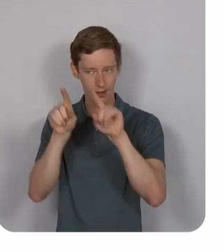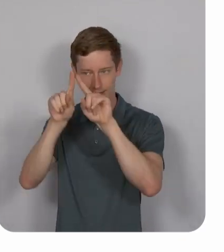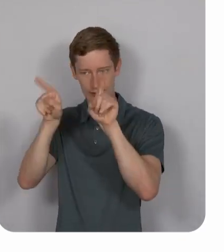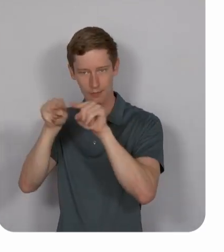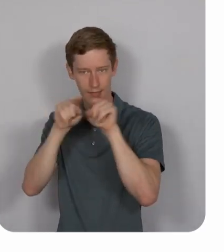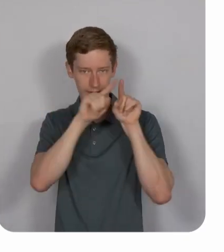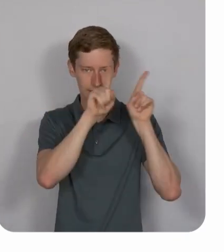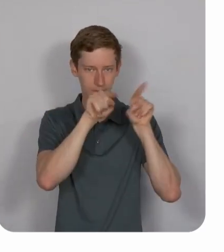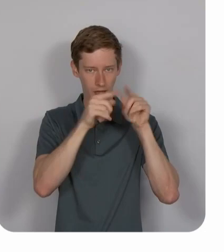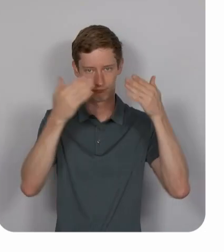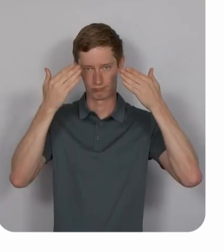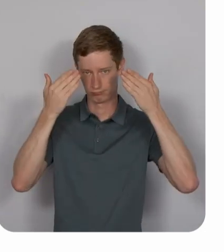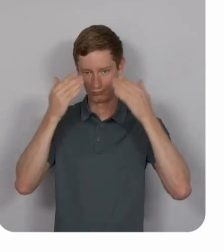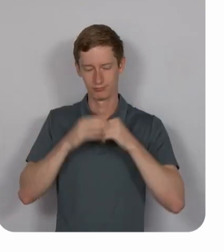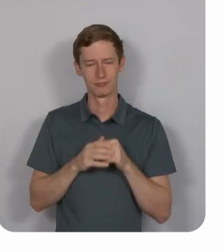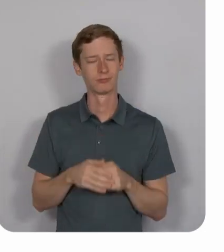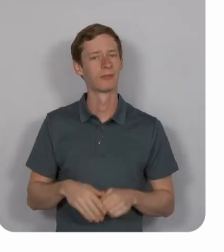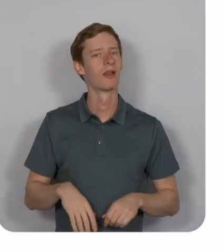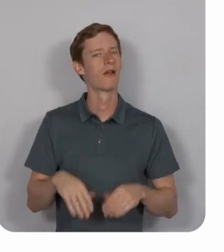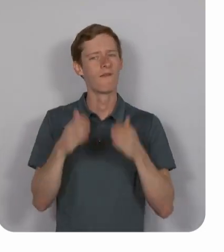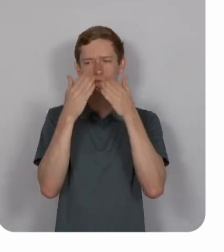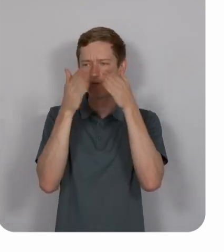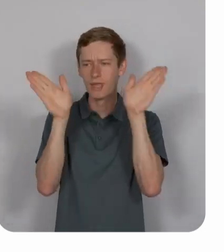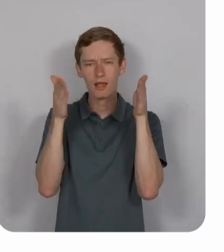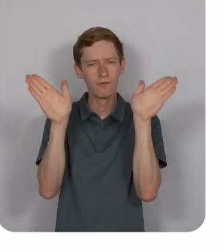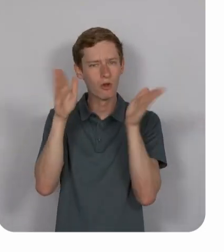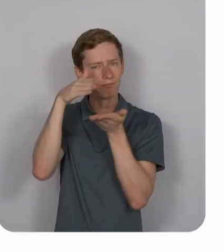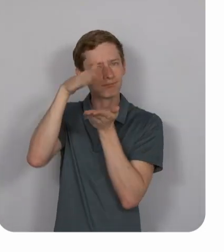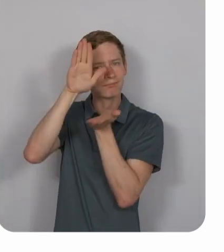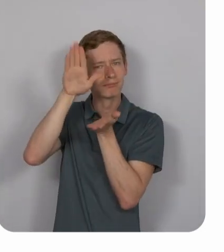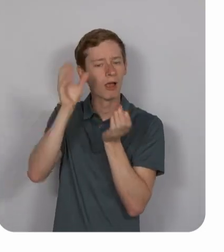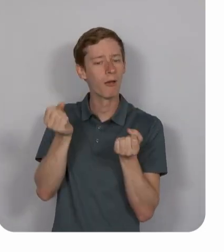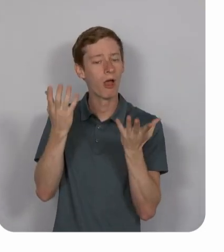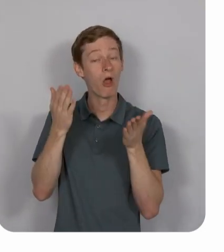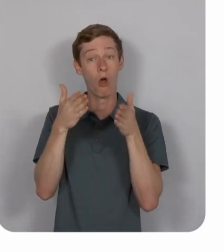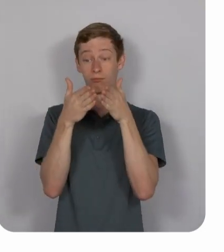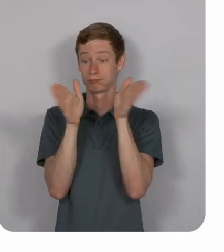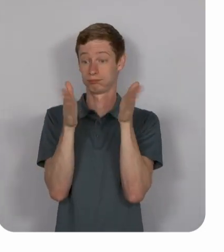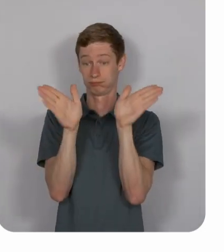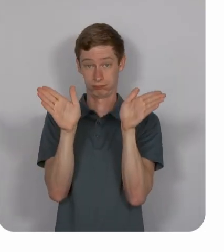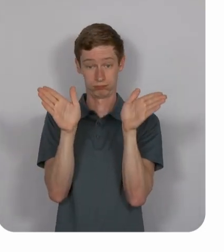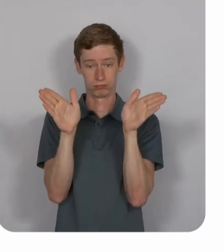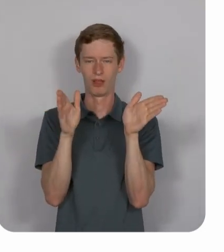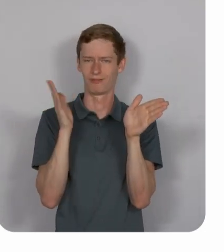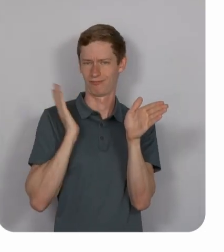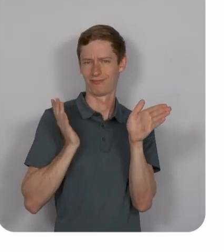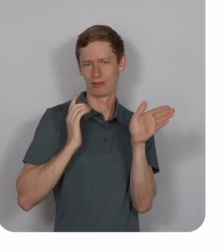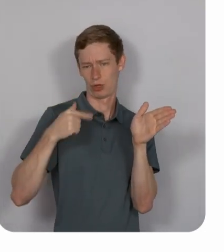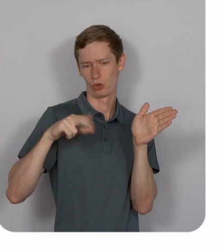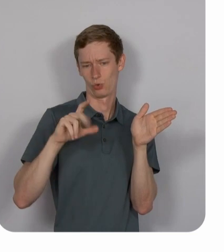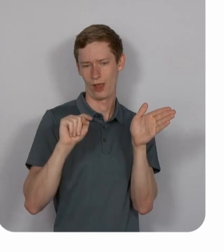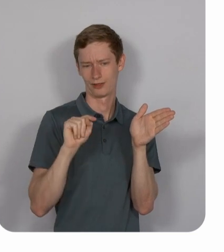What about the field of view? Quest 2′s horizontal field of view depends on which IAD setting you’re using,